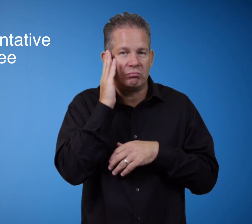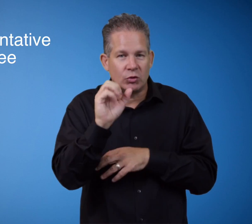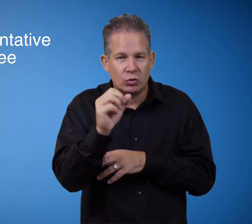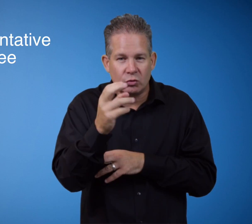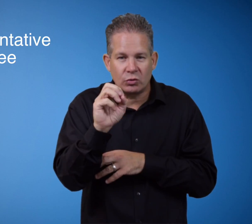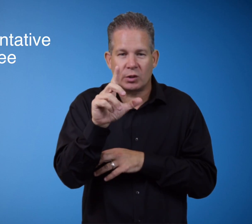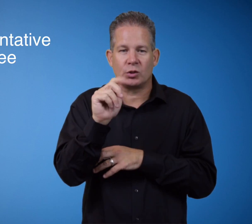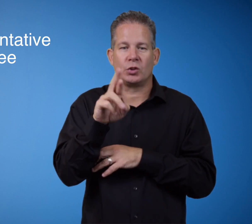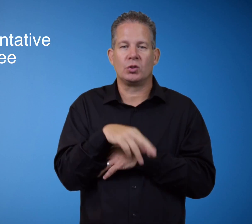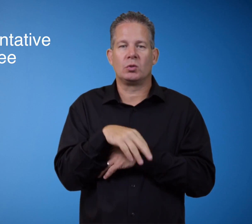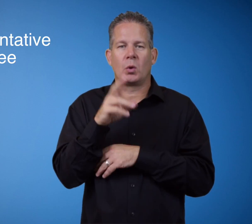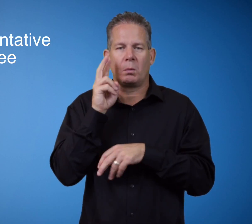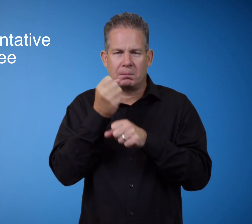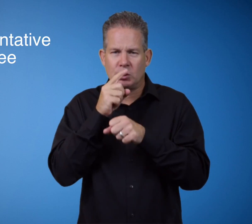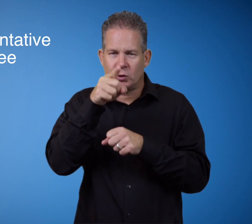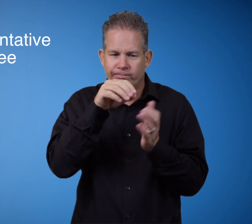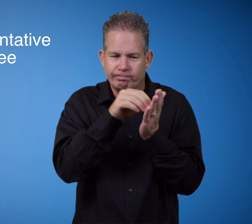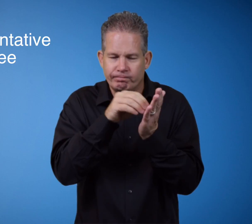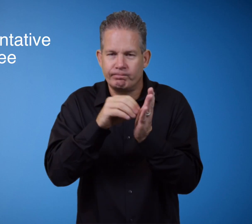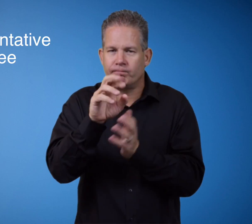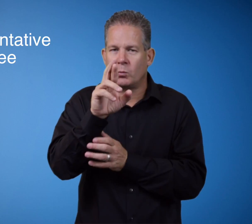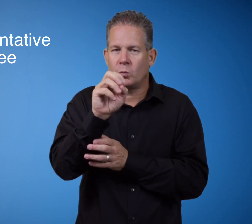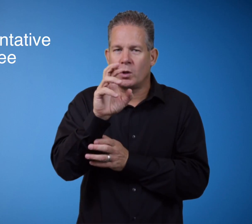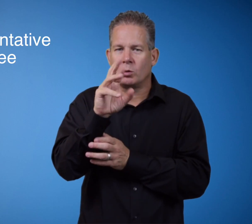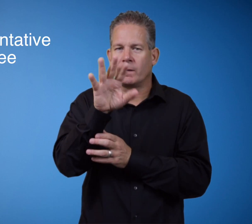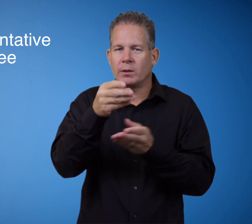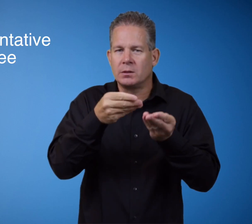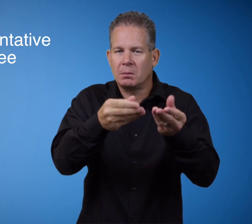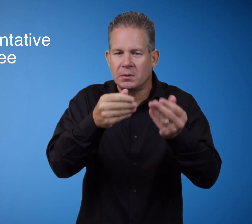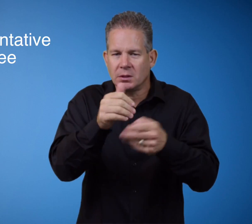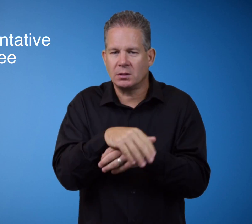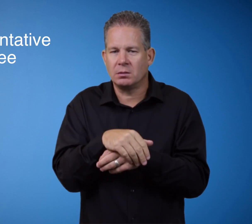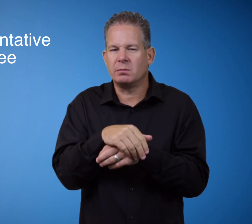bedding, shelter and that they are creating a record of your expenditures.